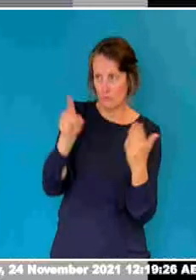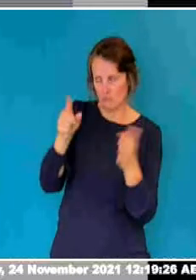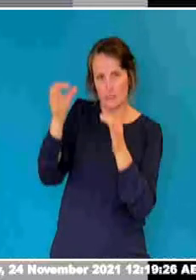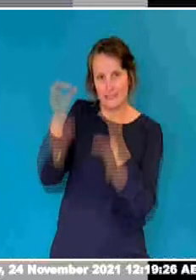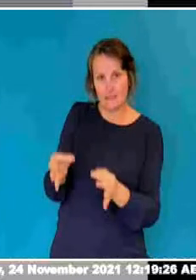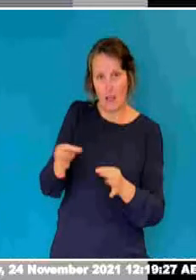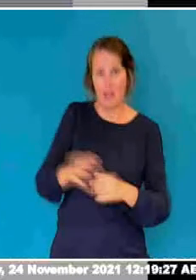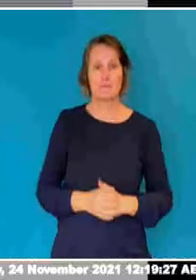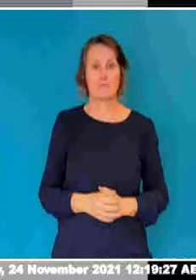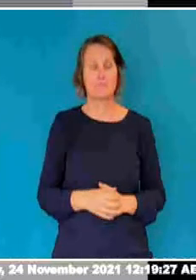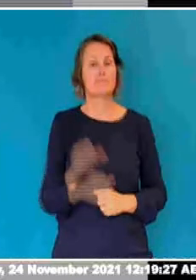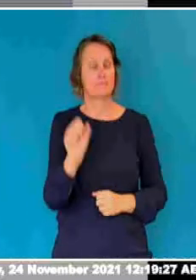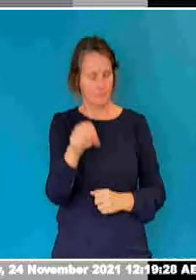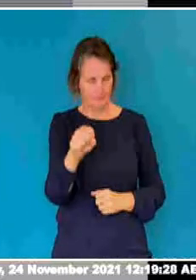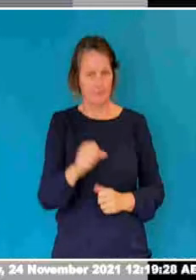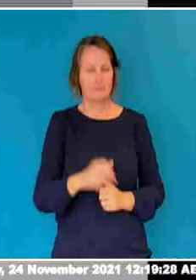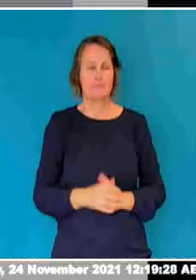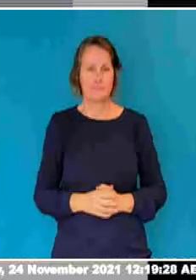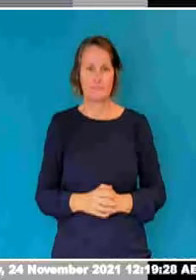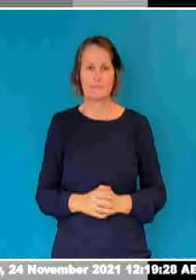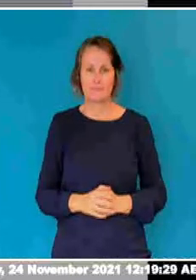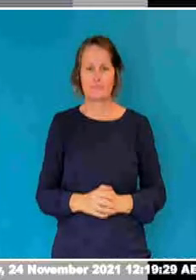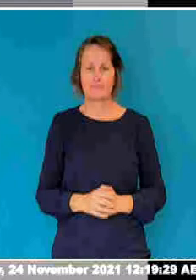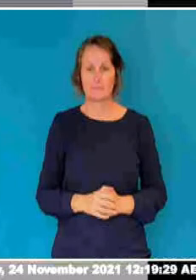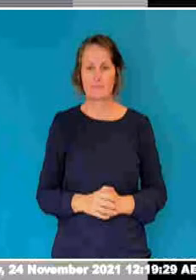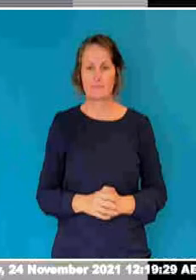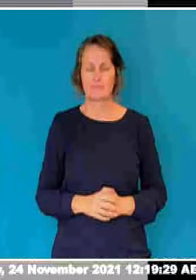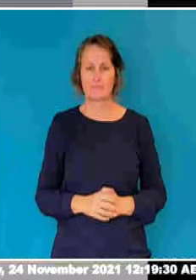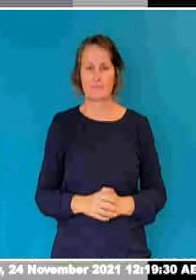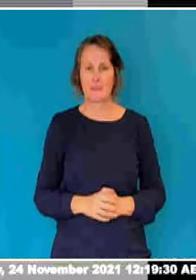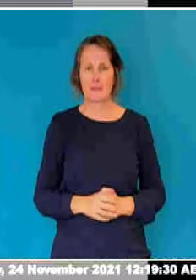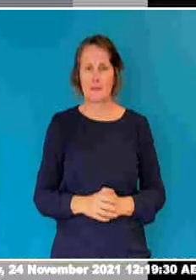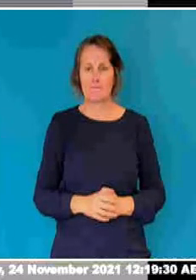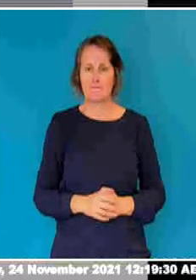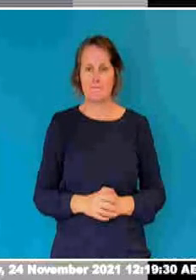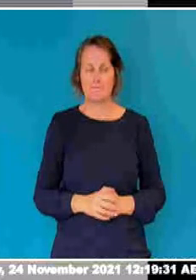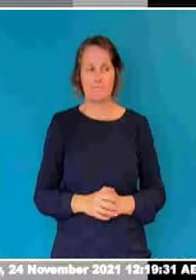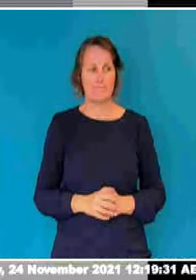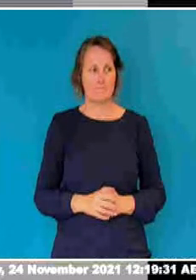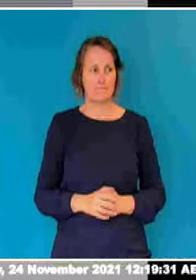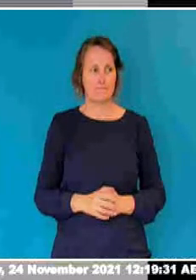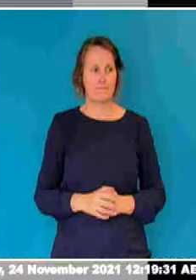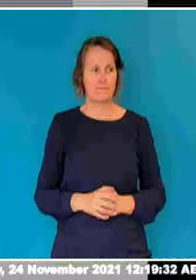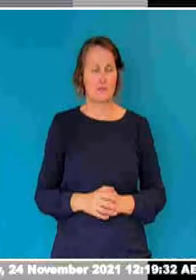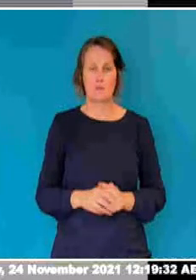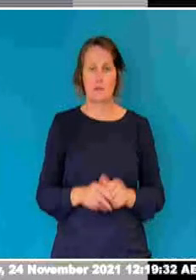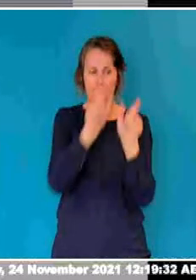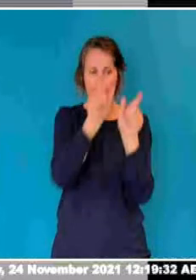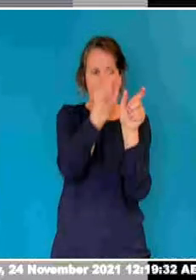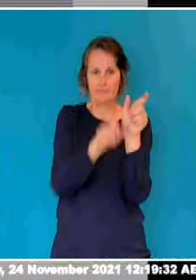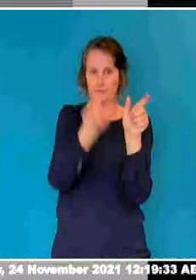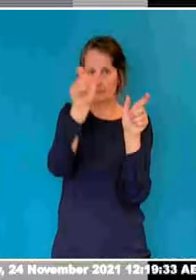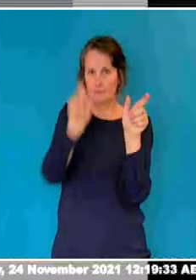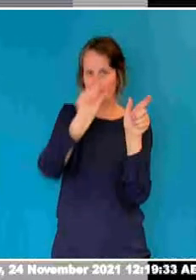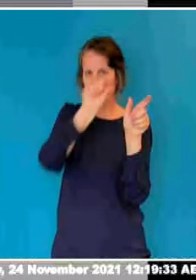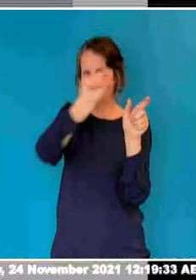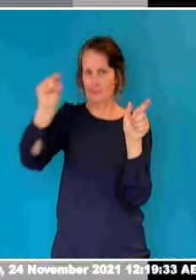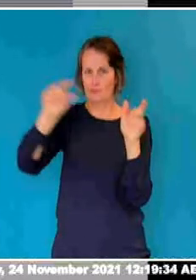That's correct. MS DOWSETT: So we see in the column headed "Observation", the observation is: